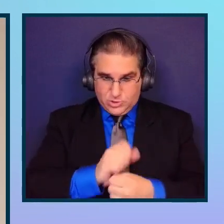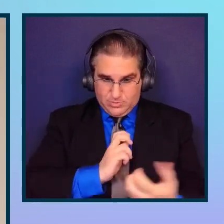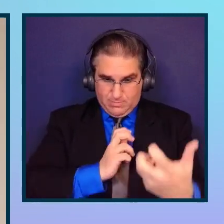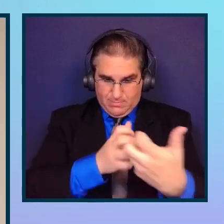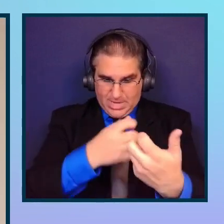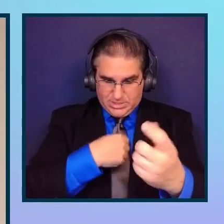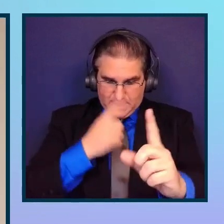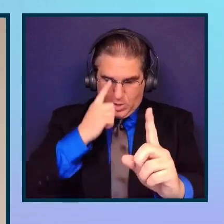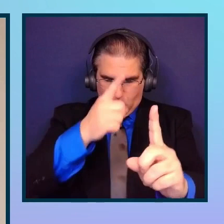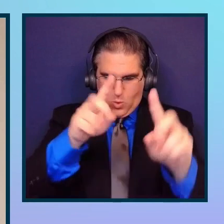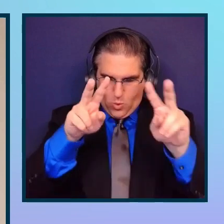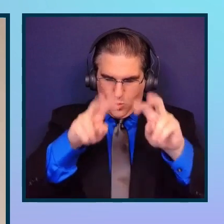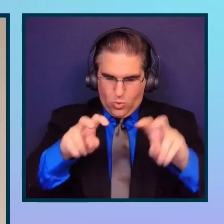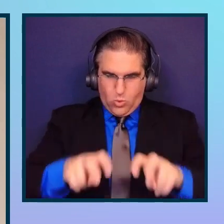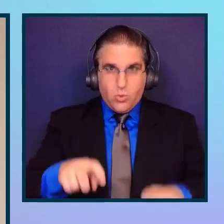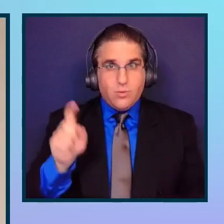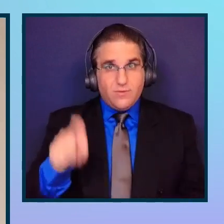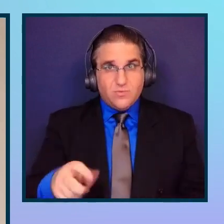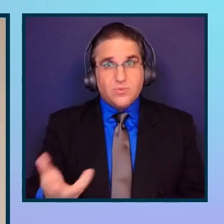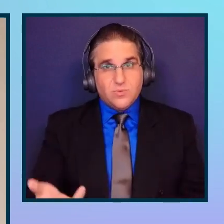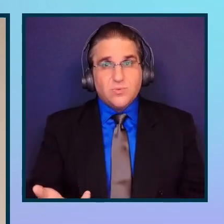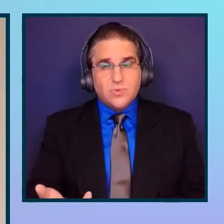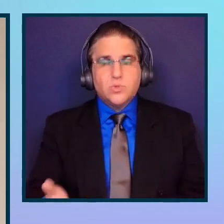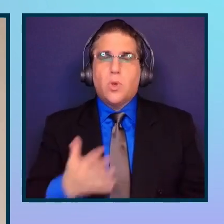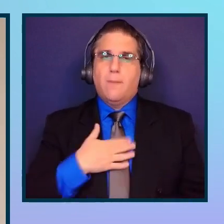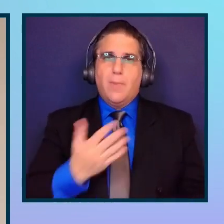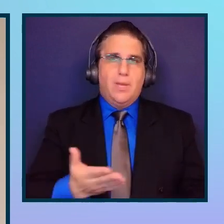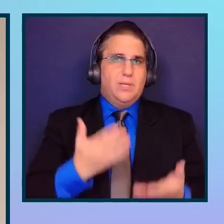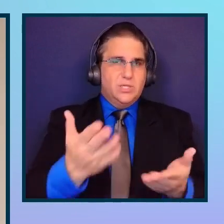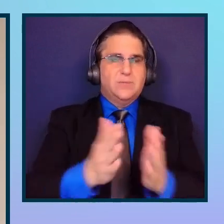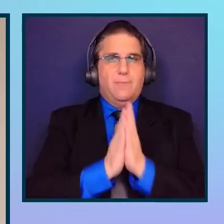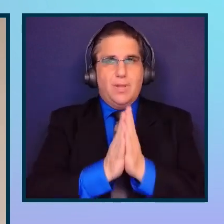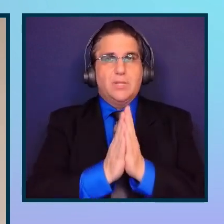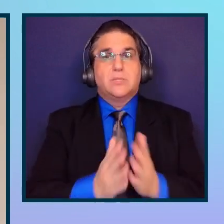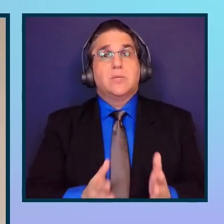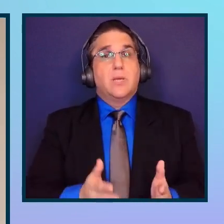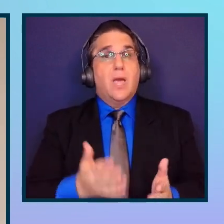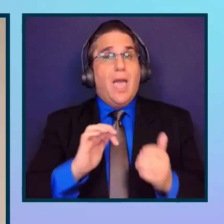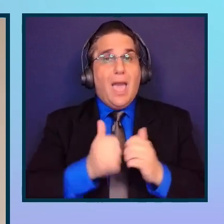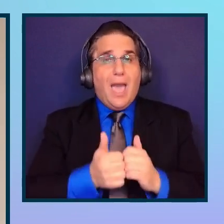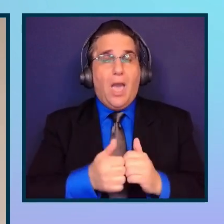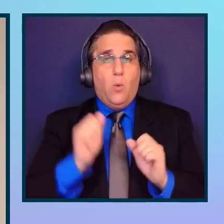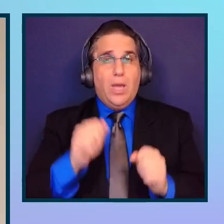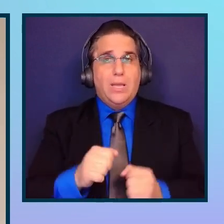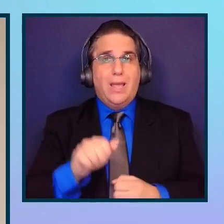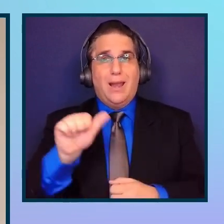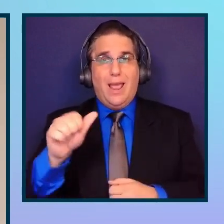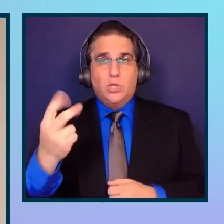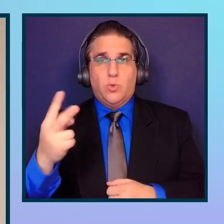And so, you know, my plea is figure out, okay, how can I incorporate A12Y accountability